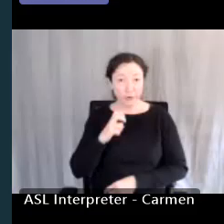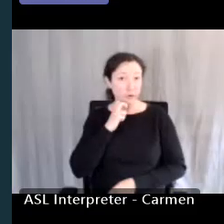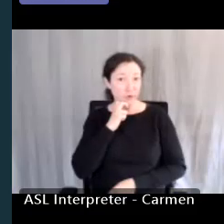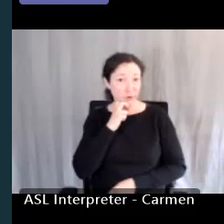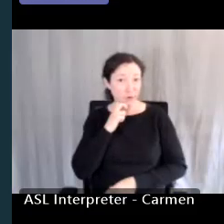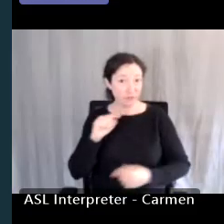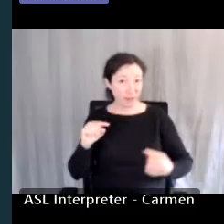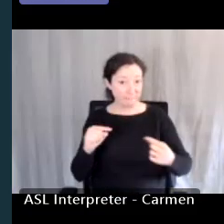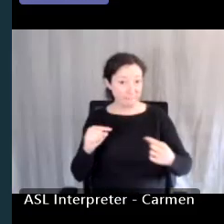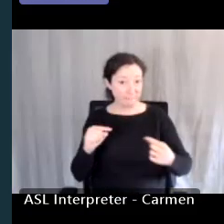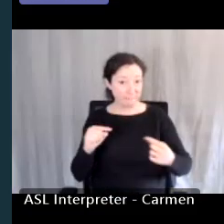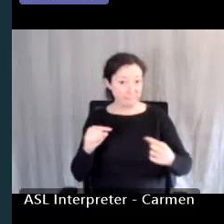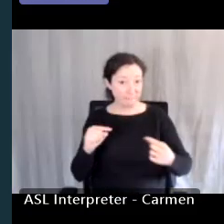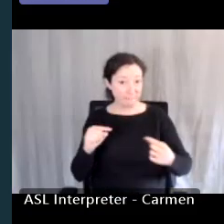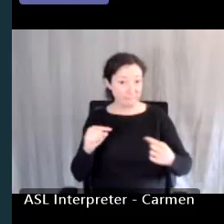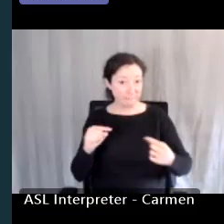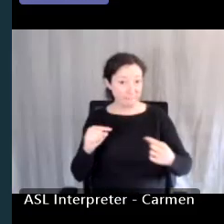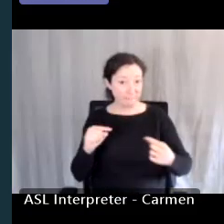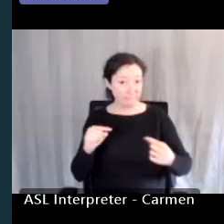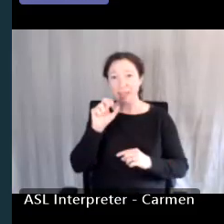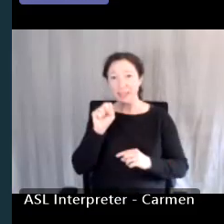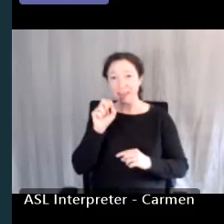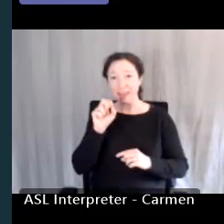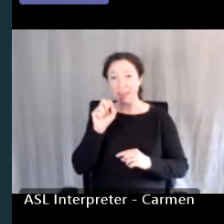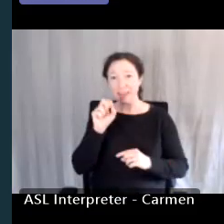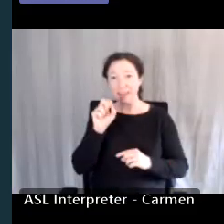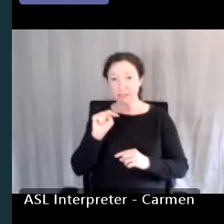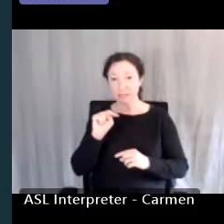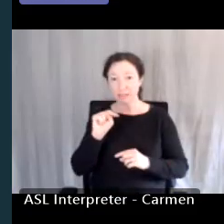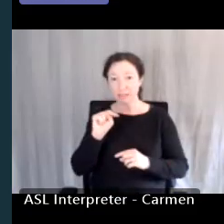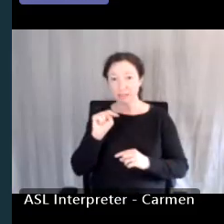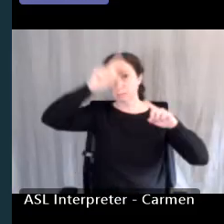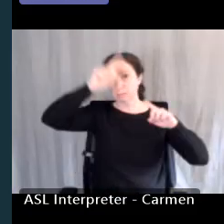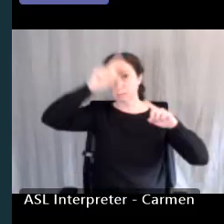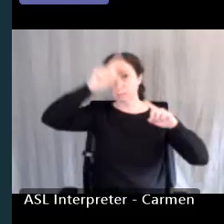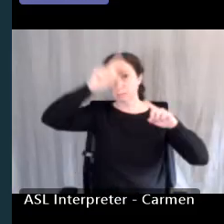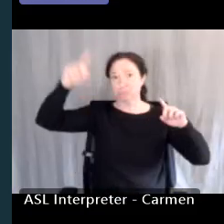if your blood sugar's bouncing all over the place, you can actually have more pain, more behavioral issues.